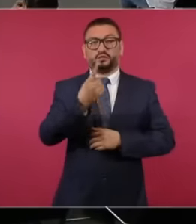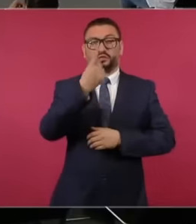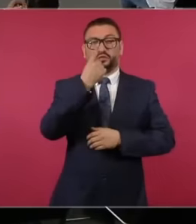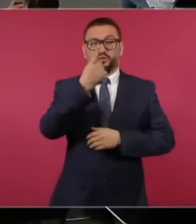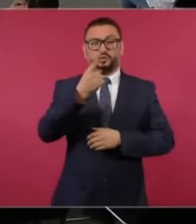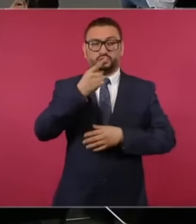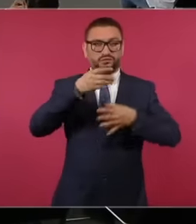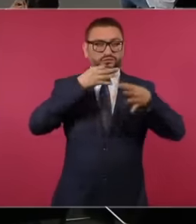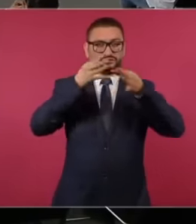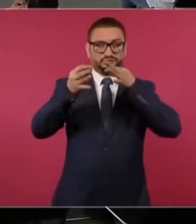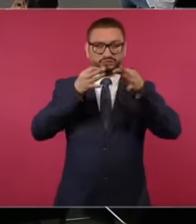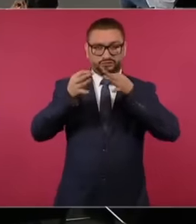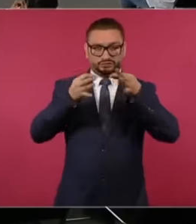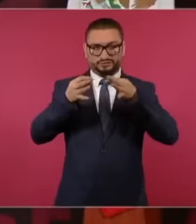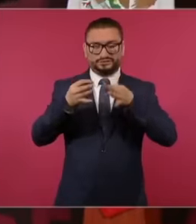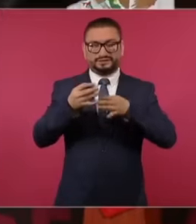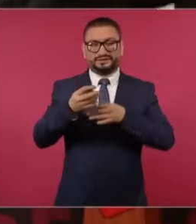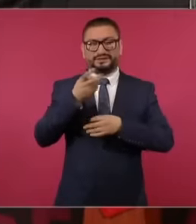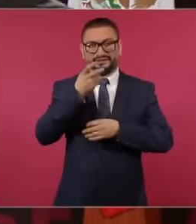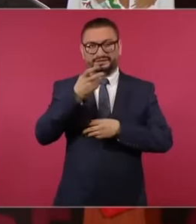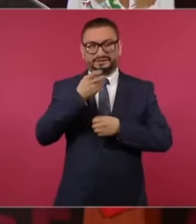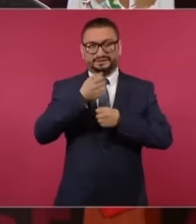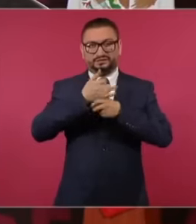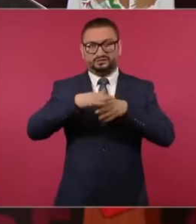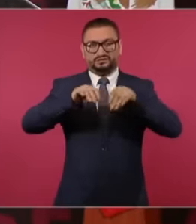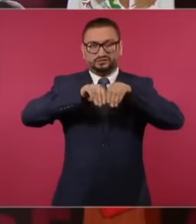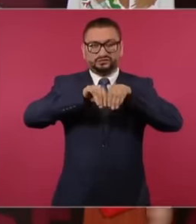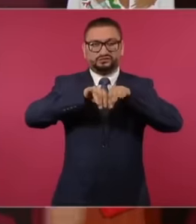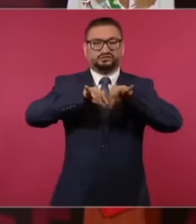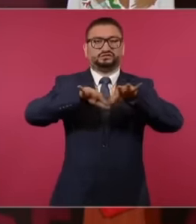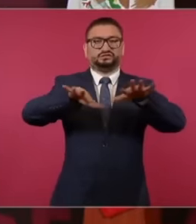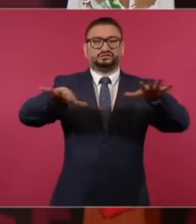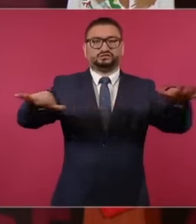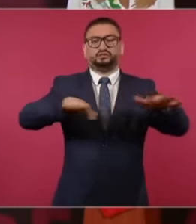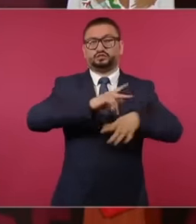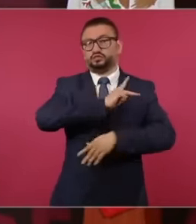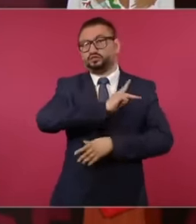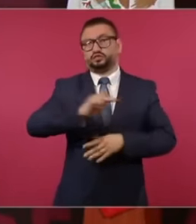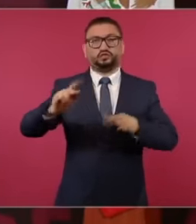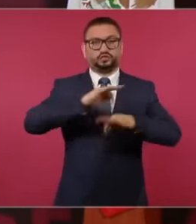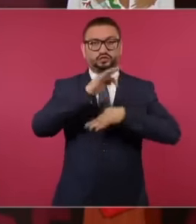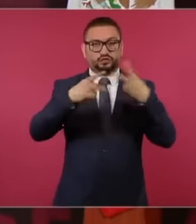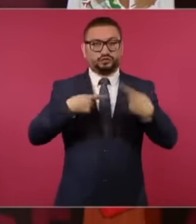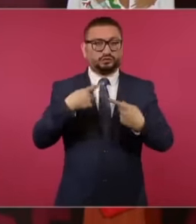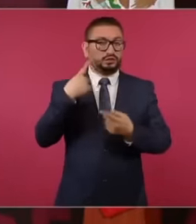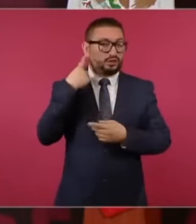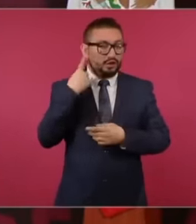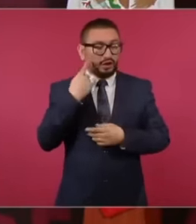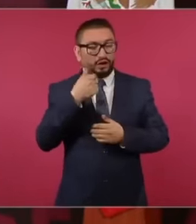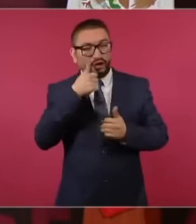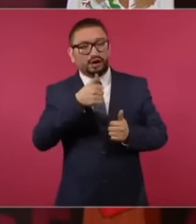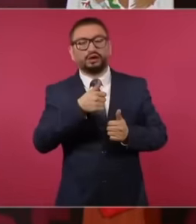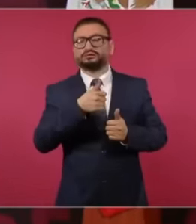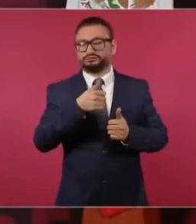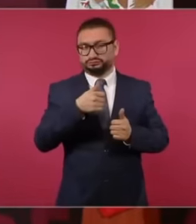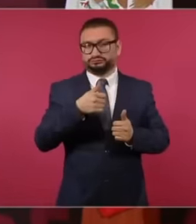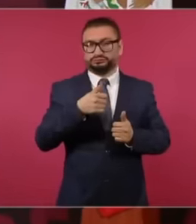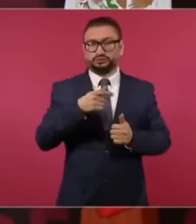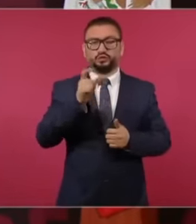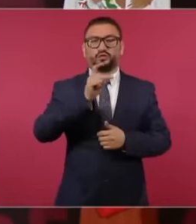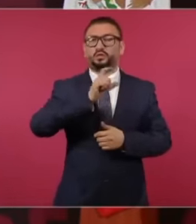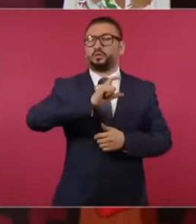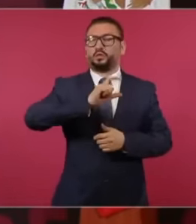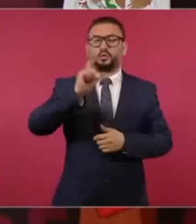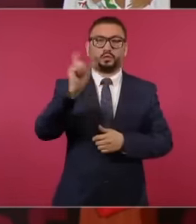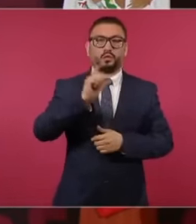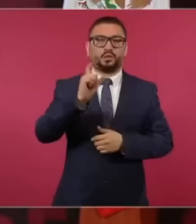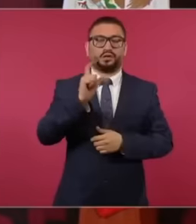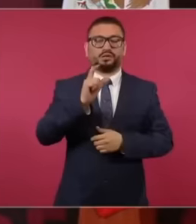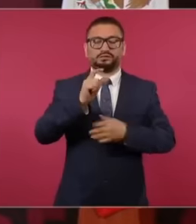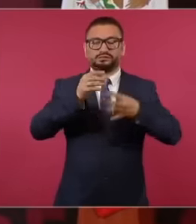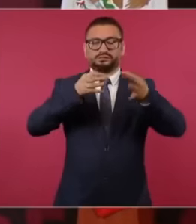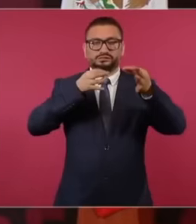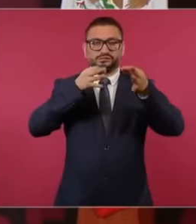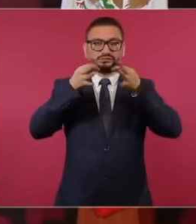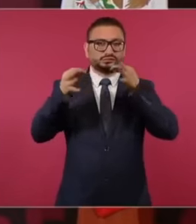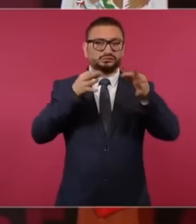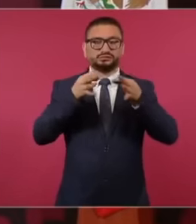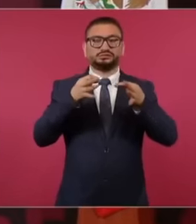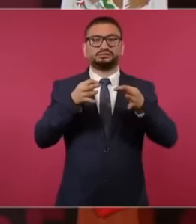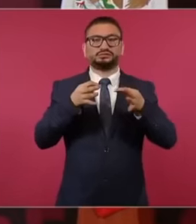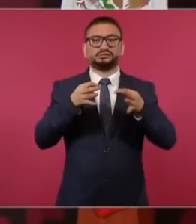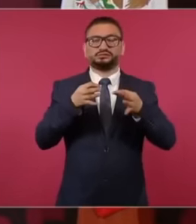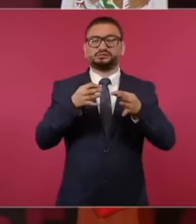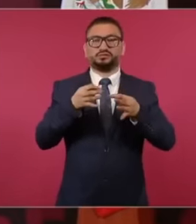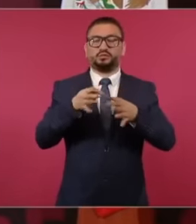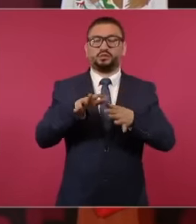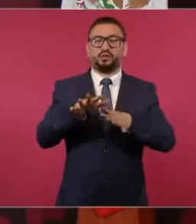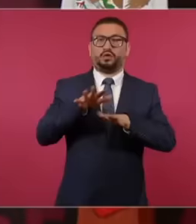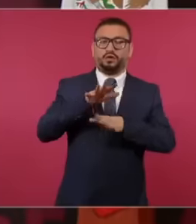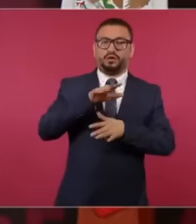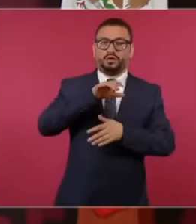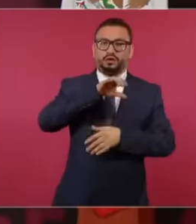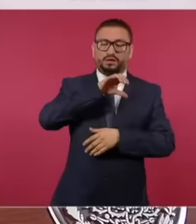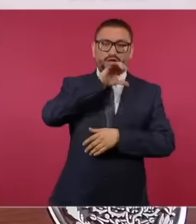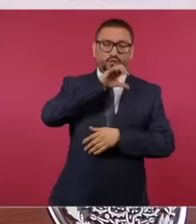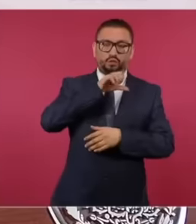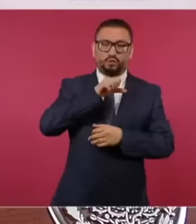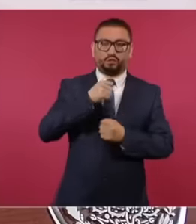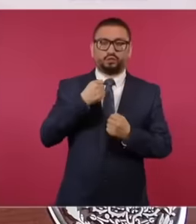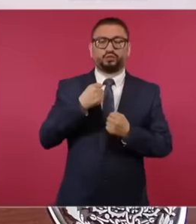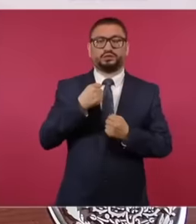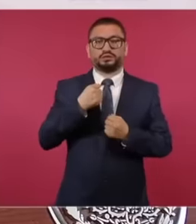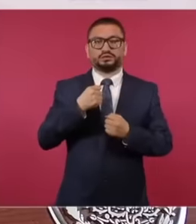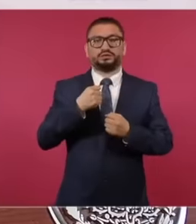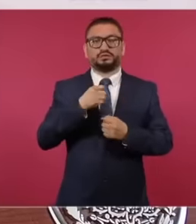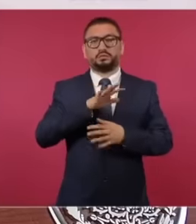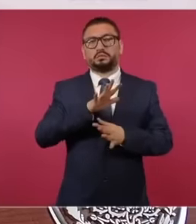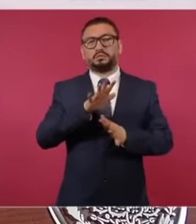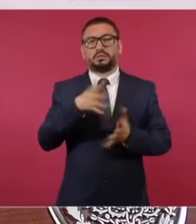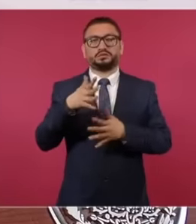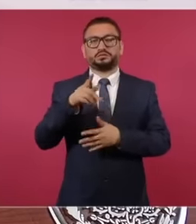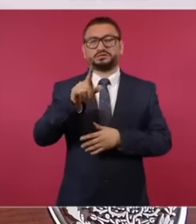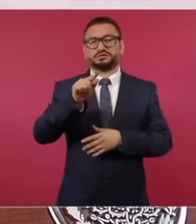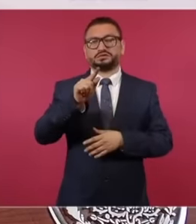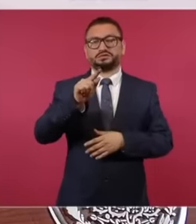news to reach everyone when it is news like this this shocking can reach 70 to 80% of